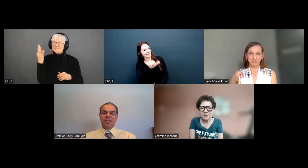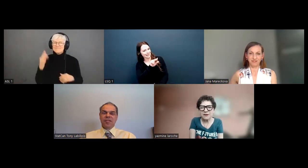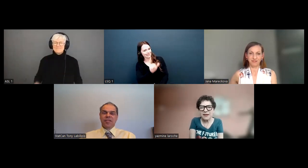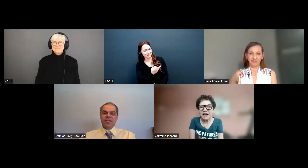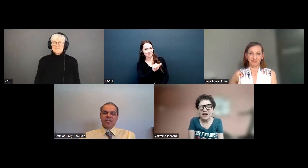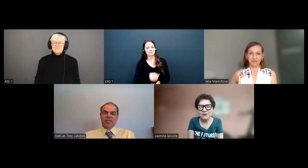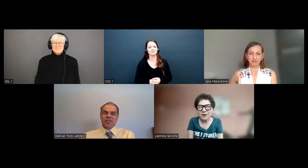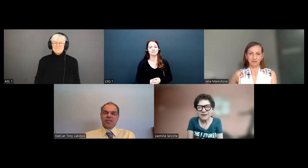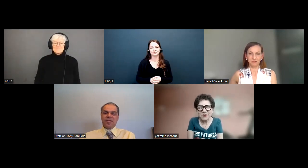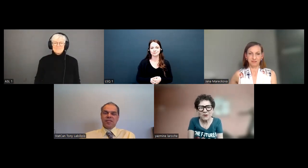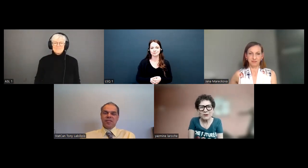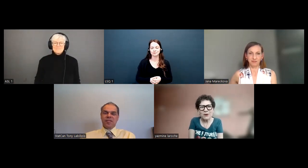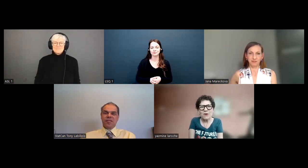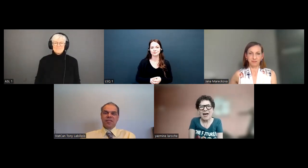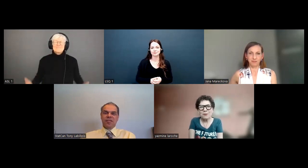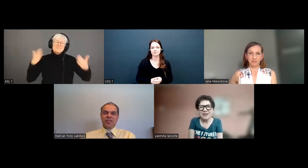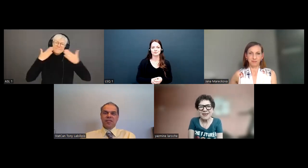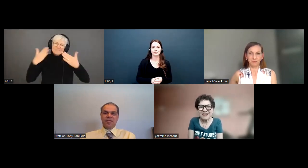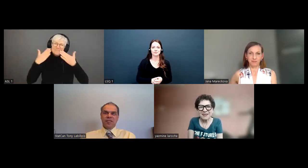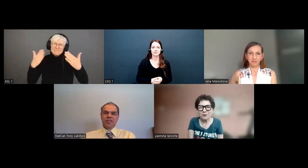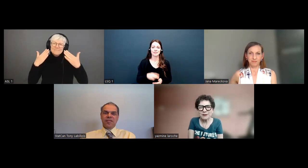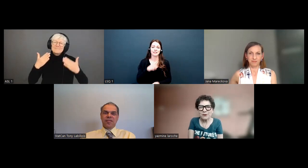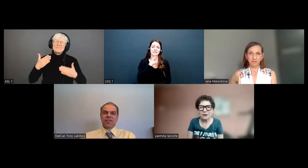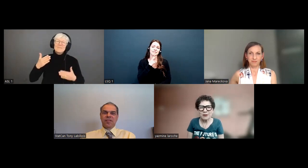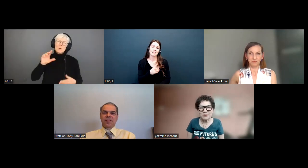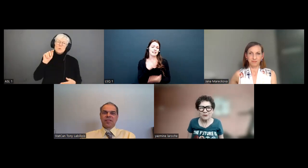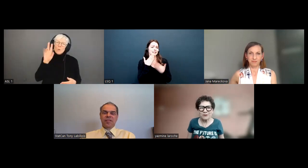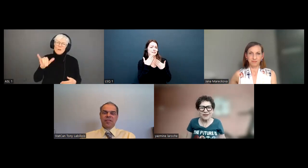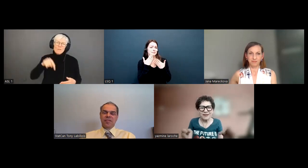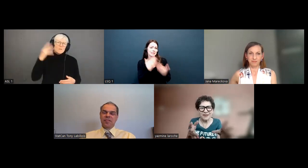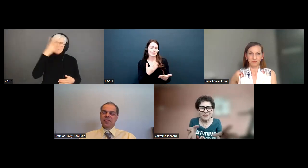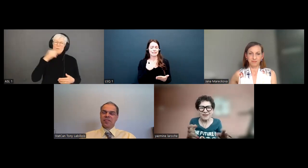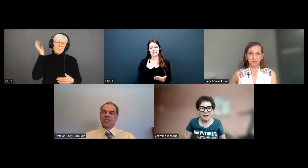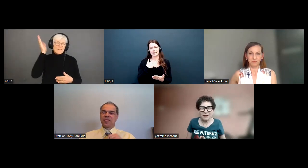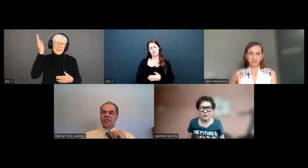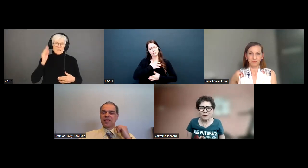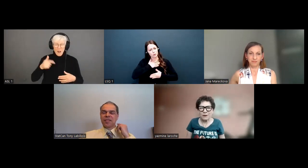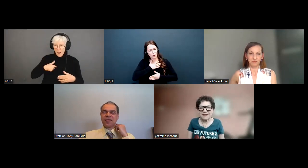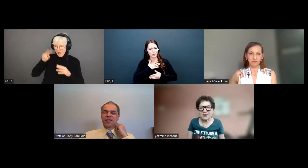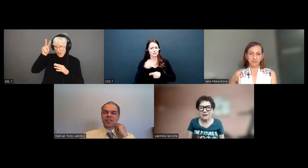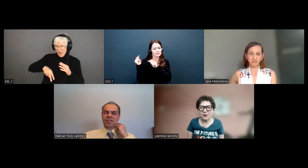And thank you, Tony for this lovely invitation. I'm scrolling through the the faces on screen